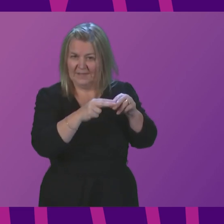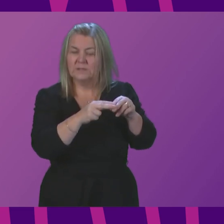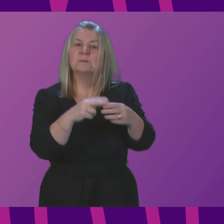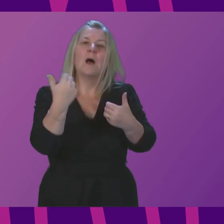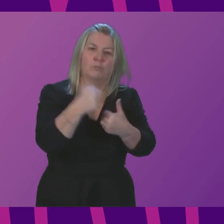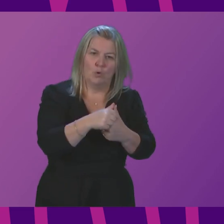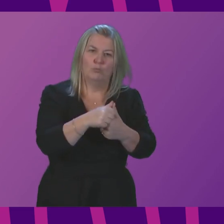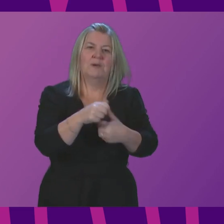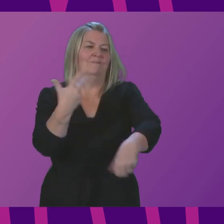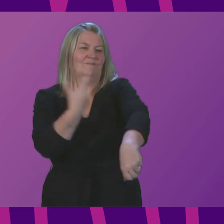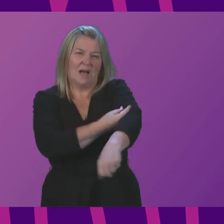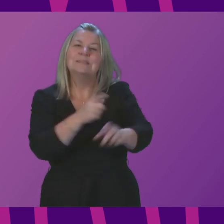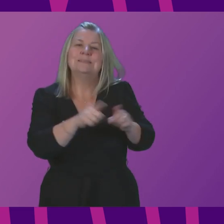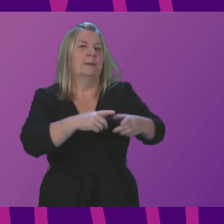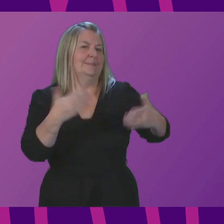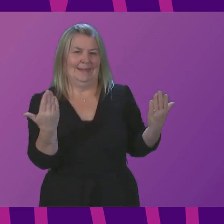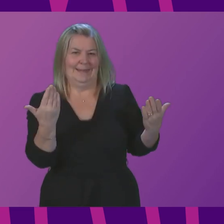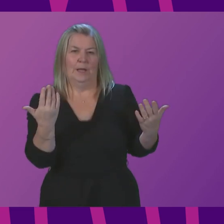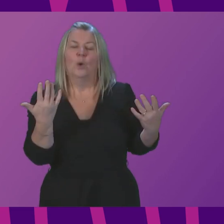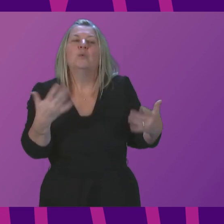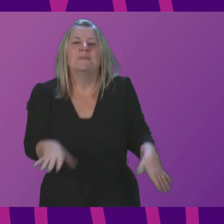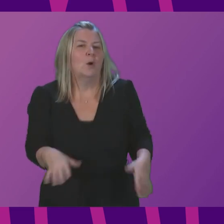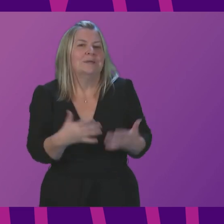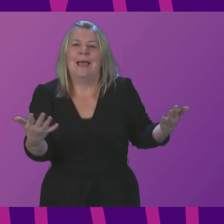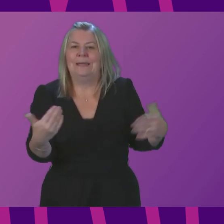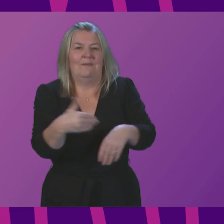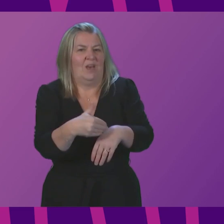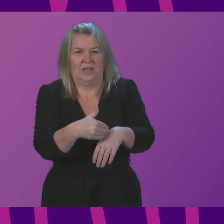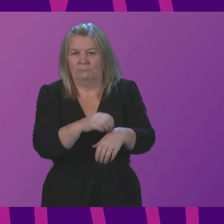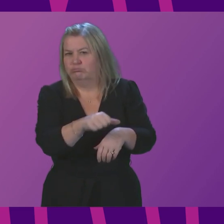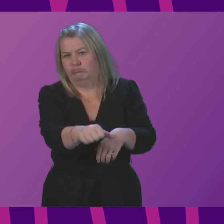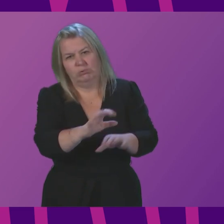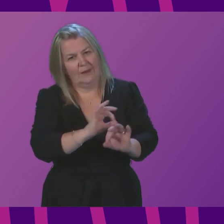vaccine on the same day, with no adverse effects. Vaccinators in the health board area were